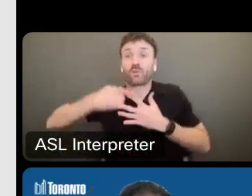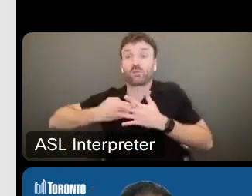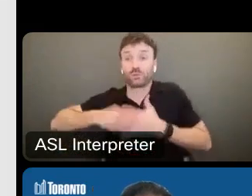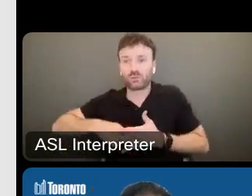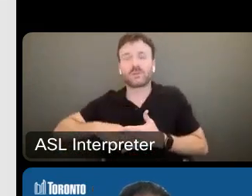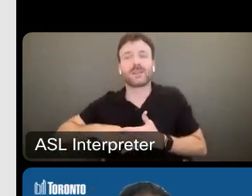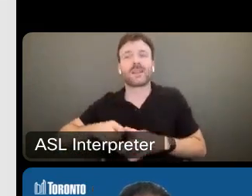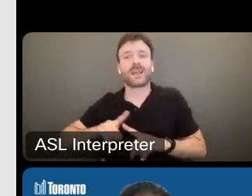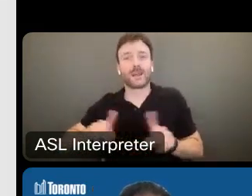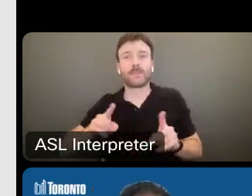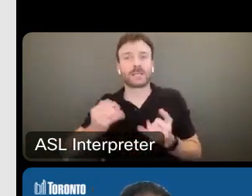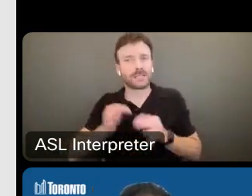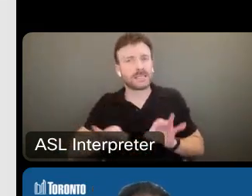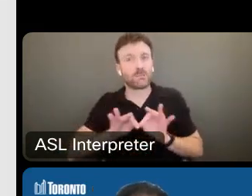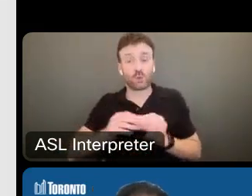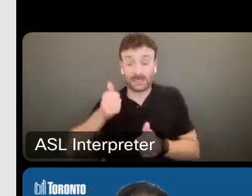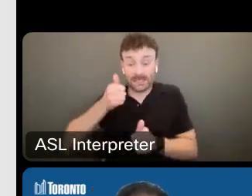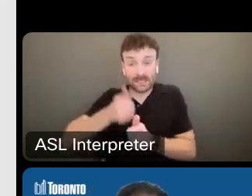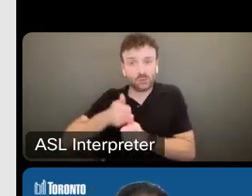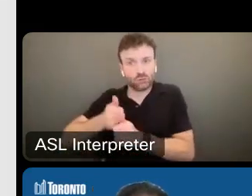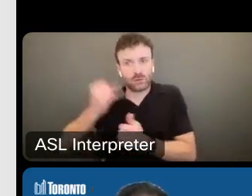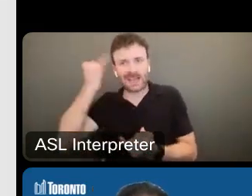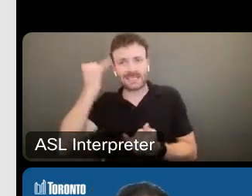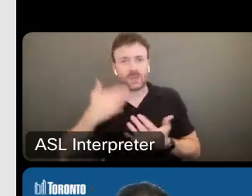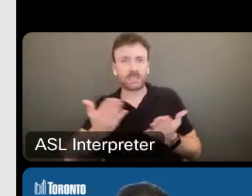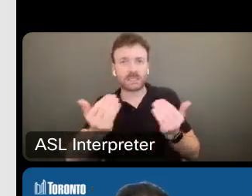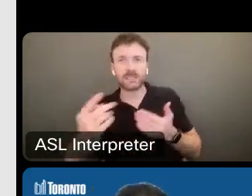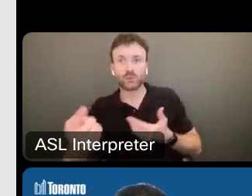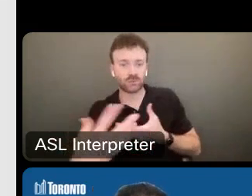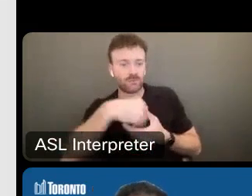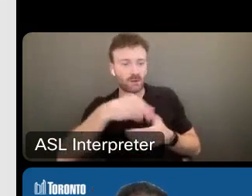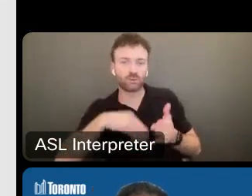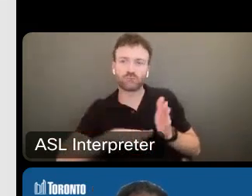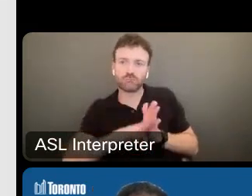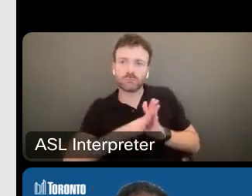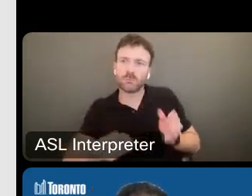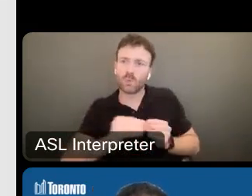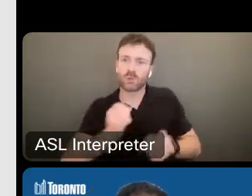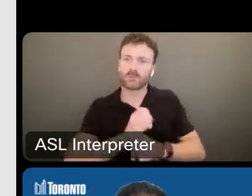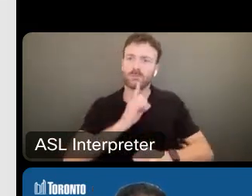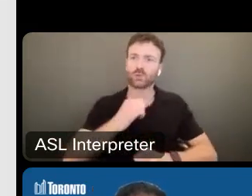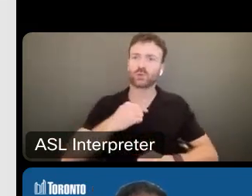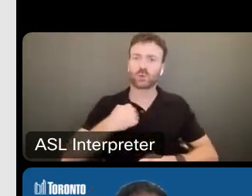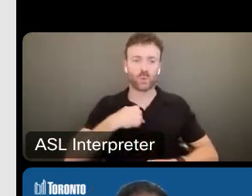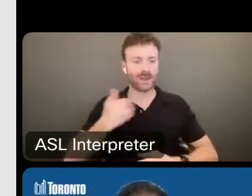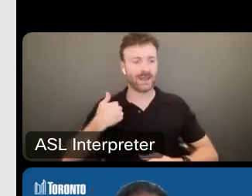ideas and further develop them to really, really make sure that we have accessible options